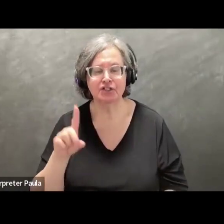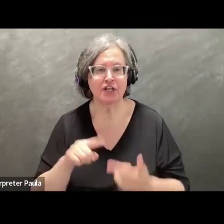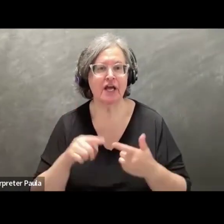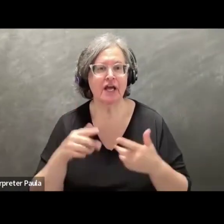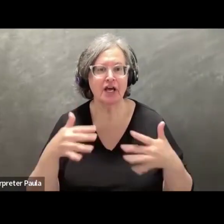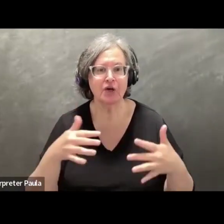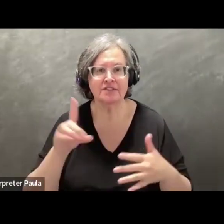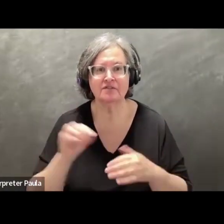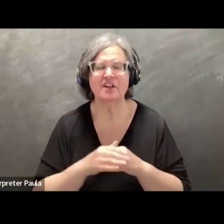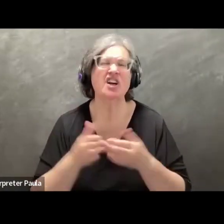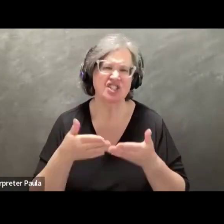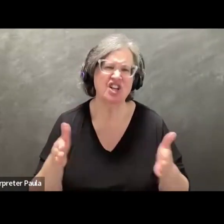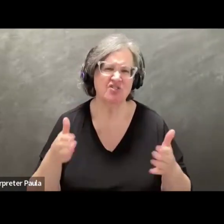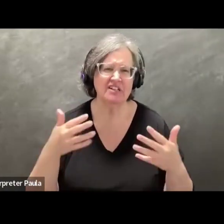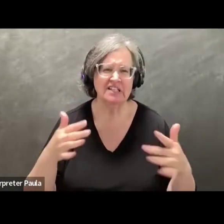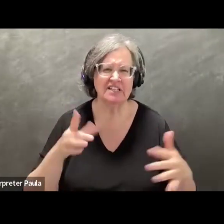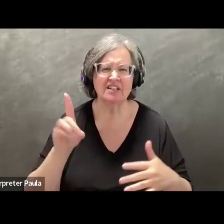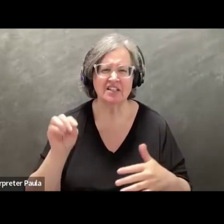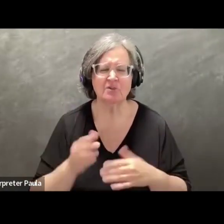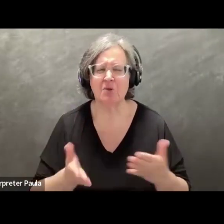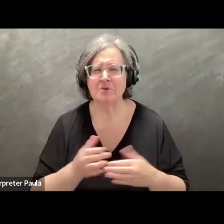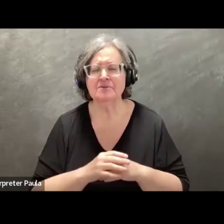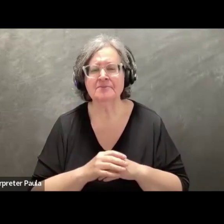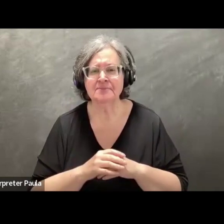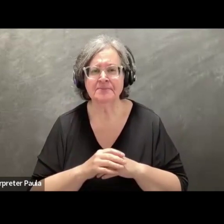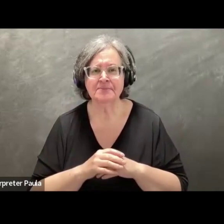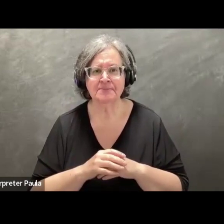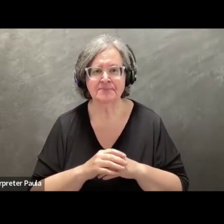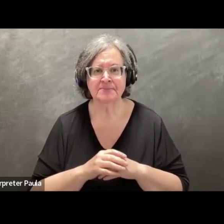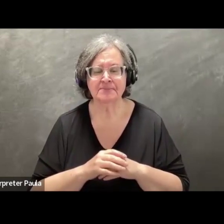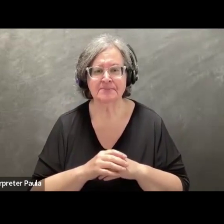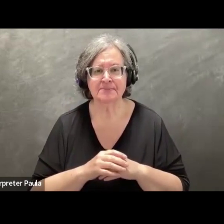probably generalized anxiety disorder. So I have a few